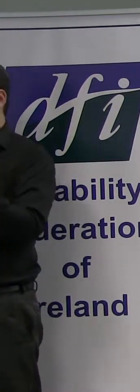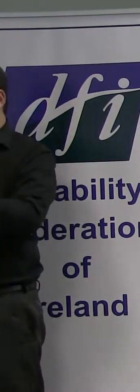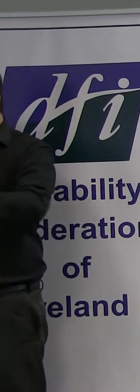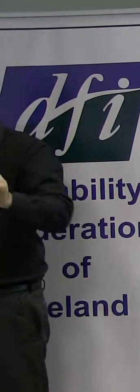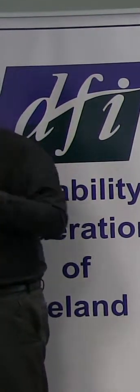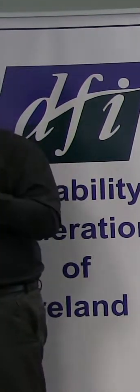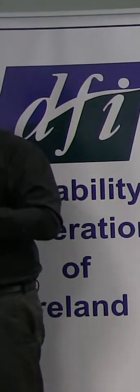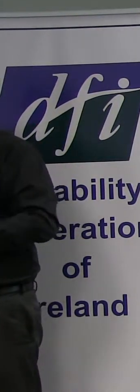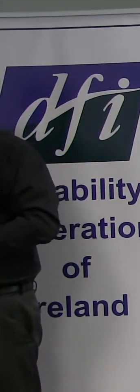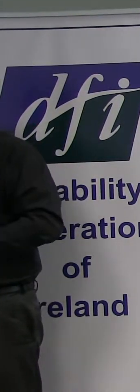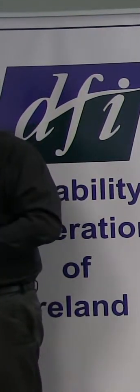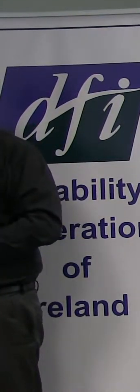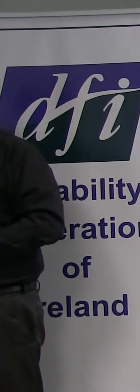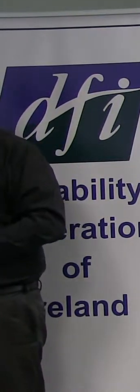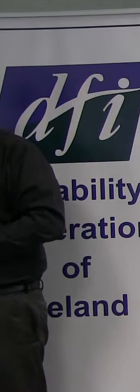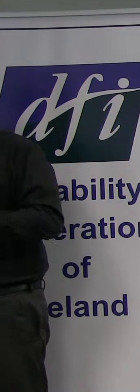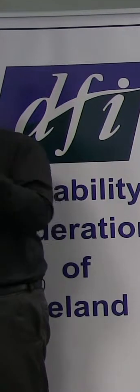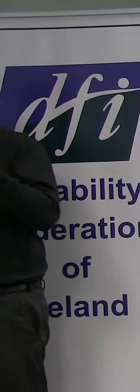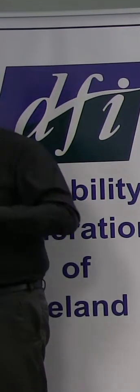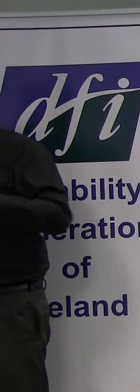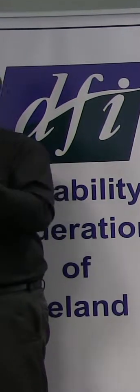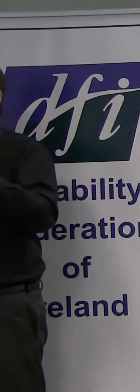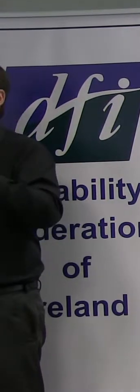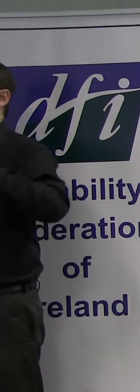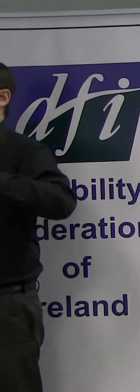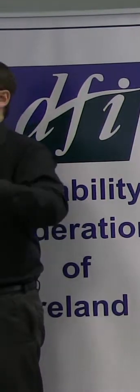we really want to get the public to understand that the people who are